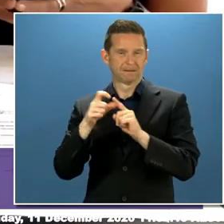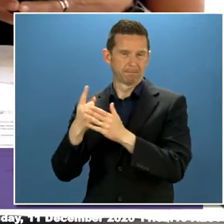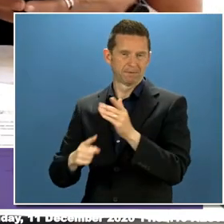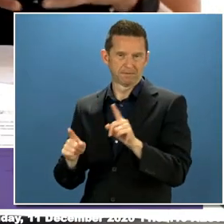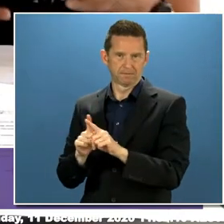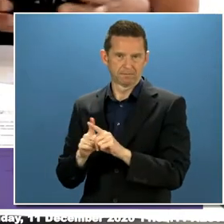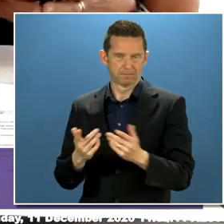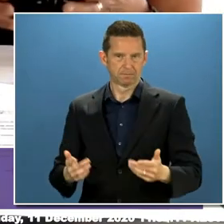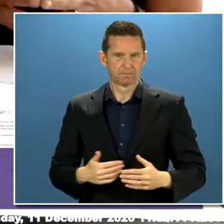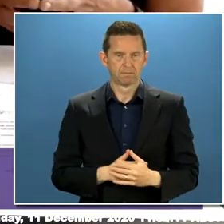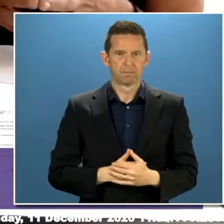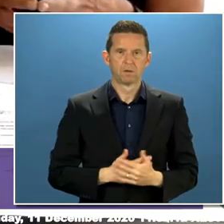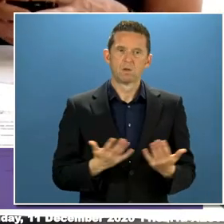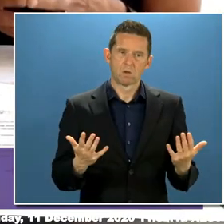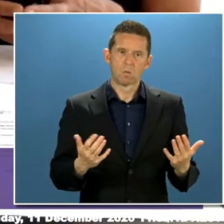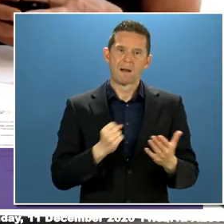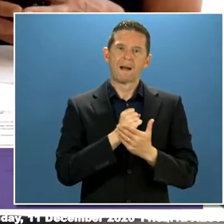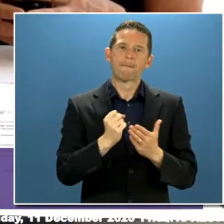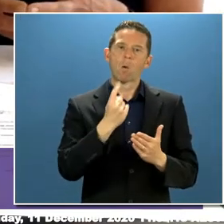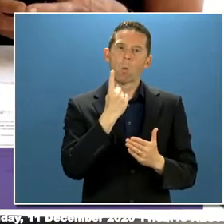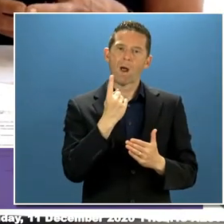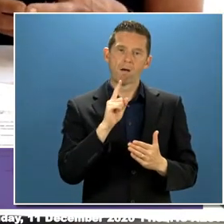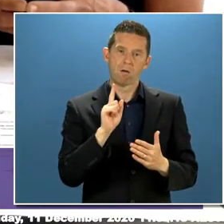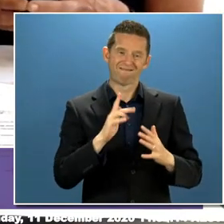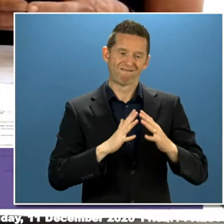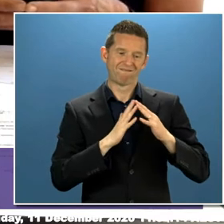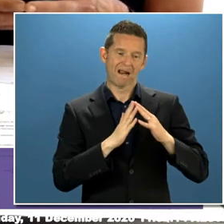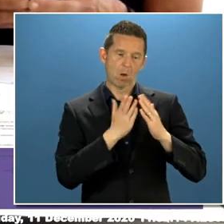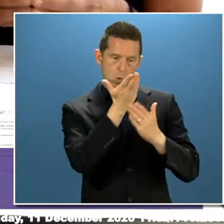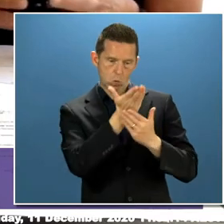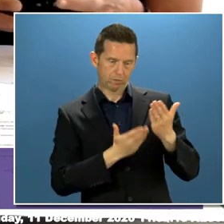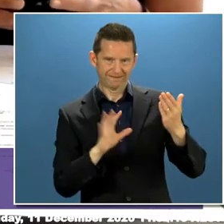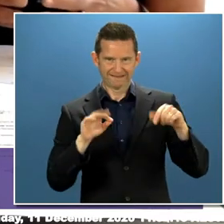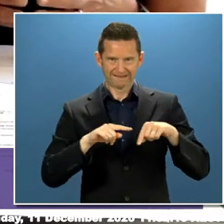So the fundamental principles are that the values are not necessarily different to any organisation.